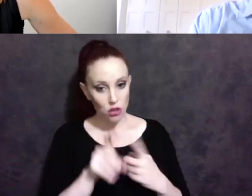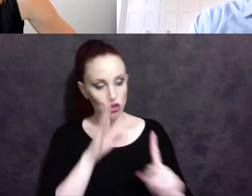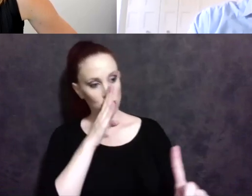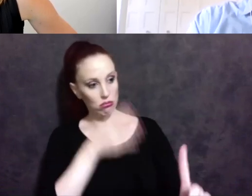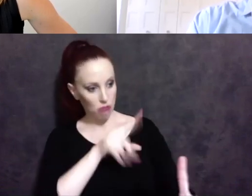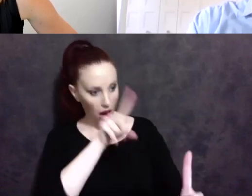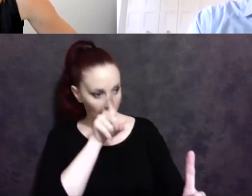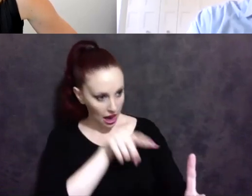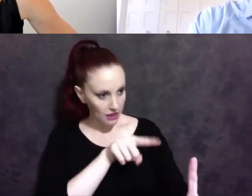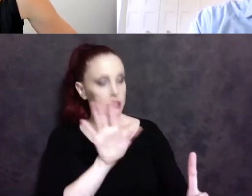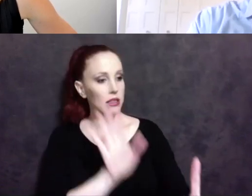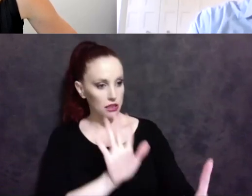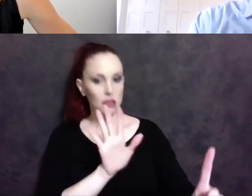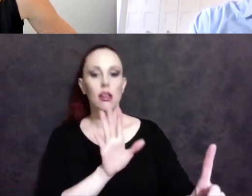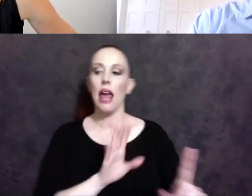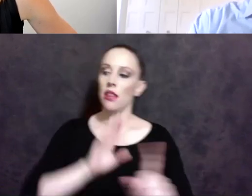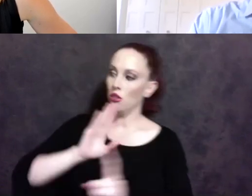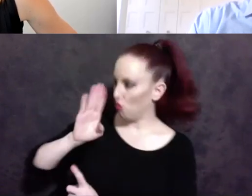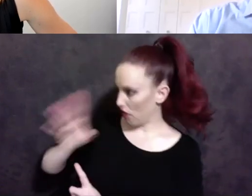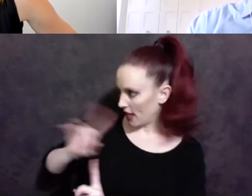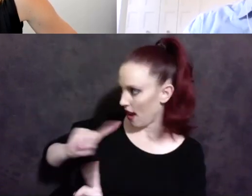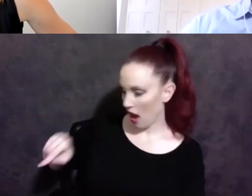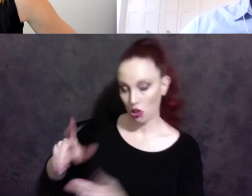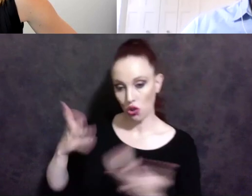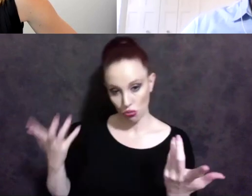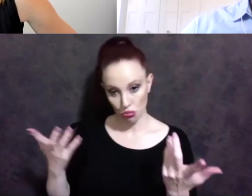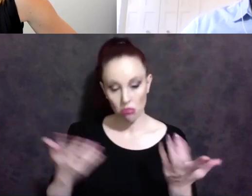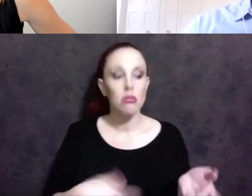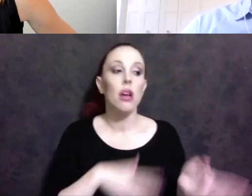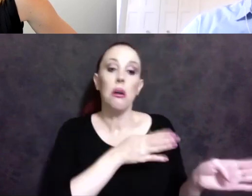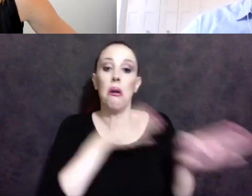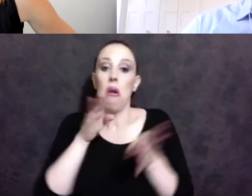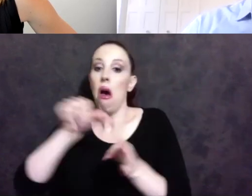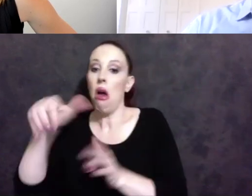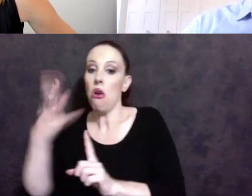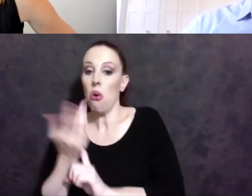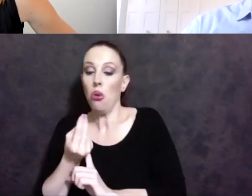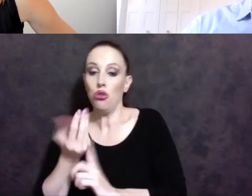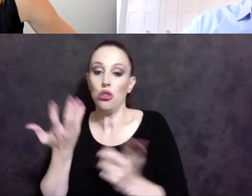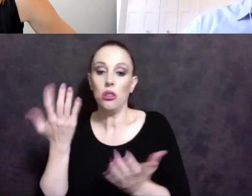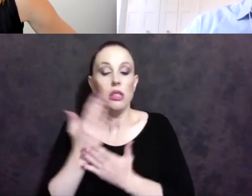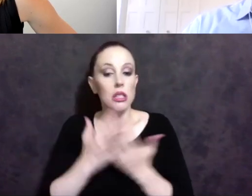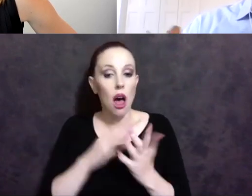and you directly answer that question. Whereas in other cultures, some cultures might communicate